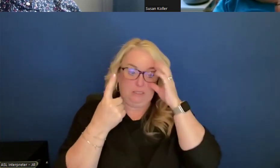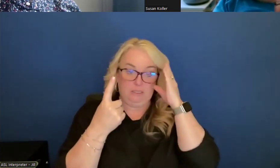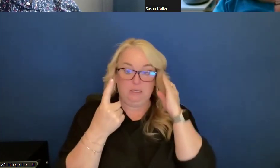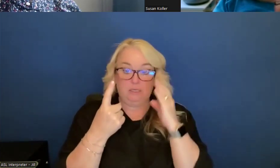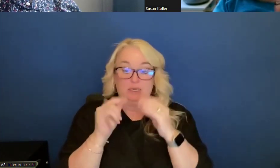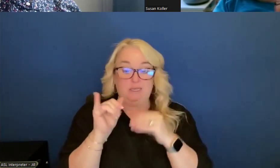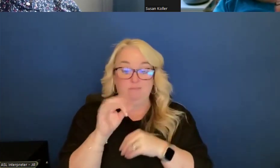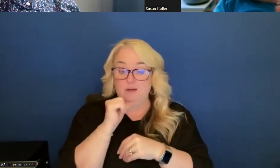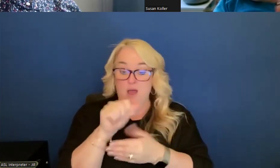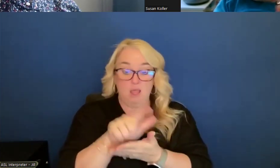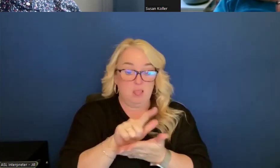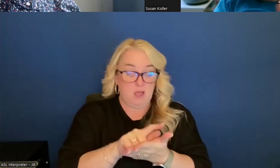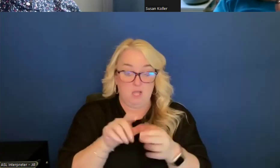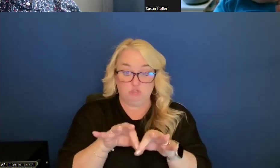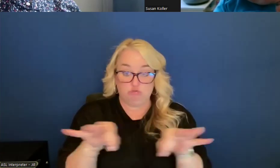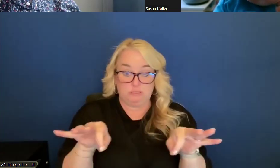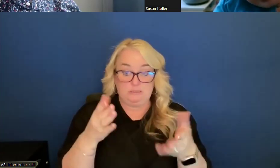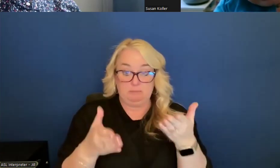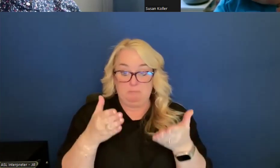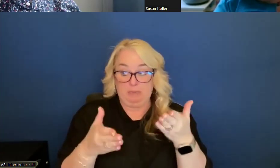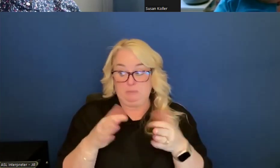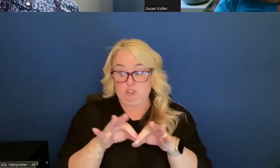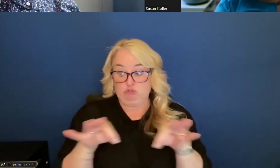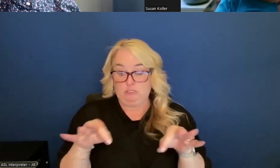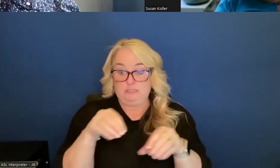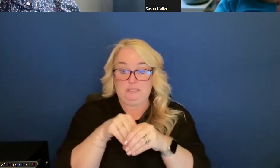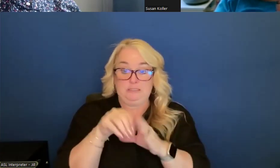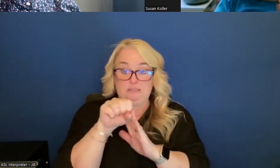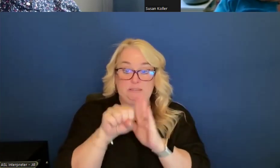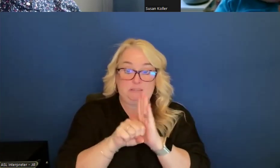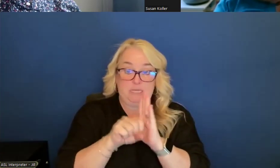degree, at least a degree in state government, because it's